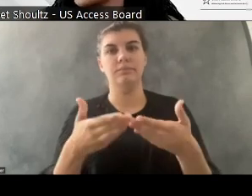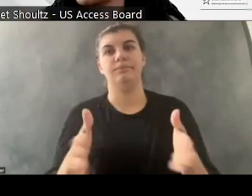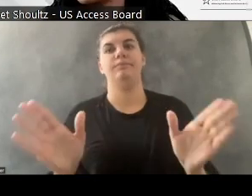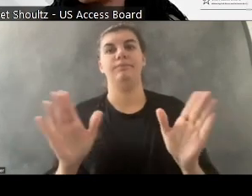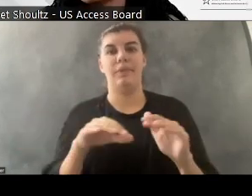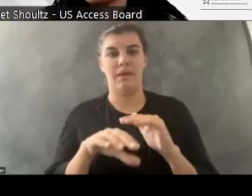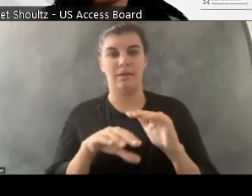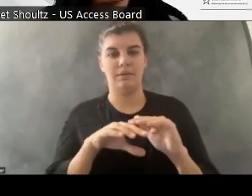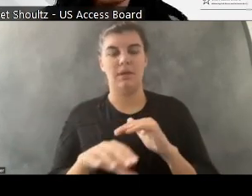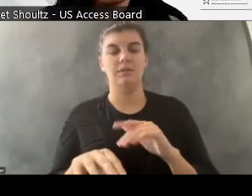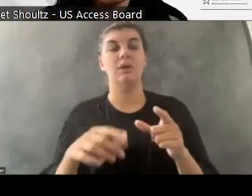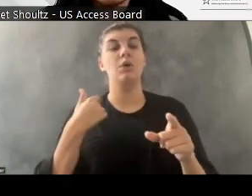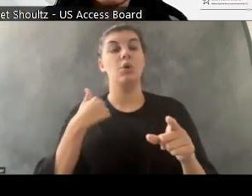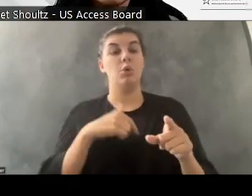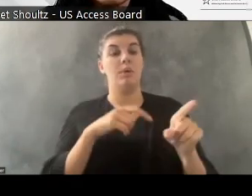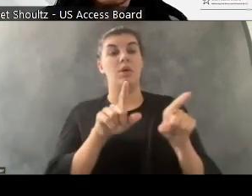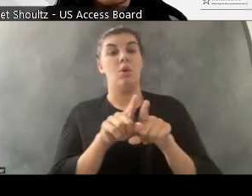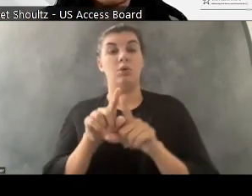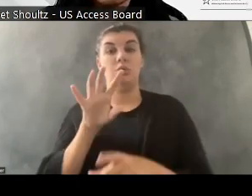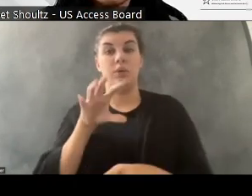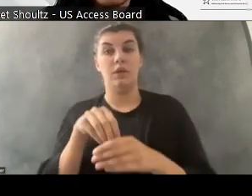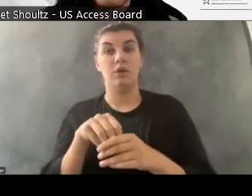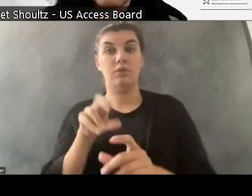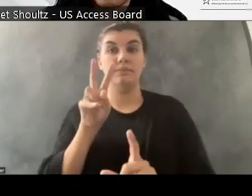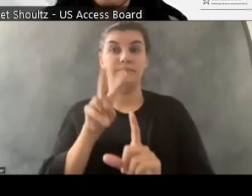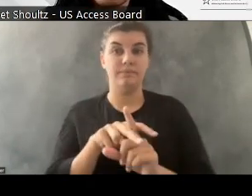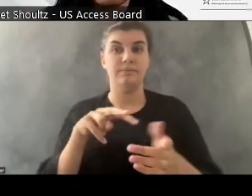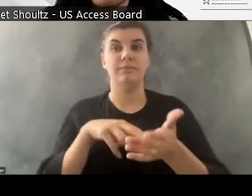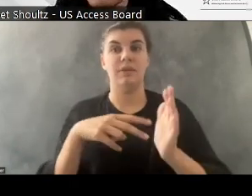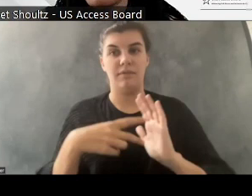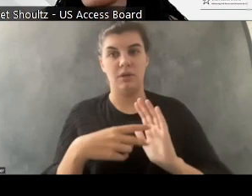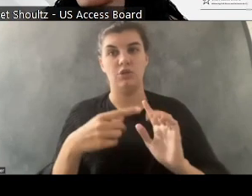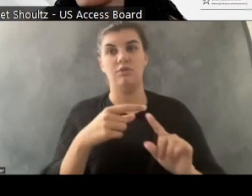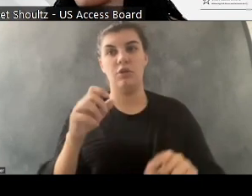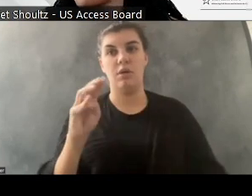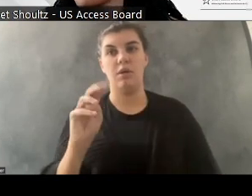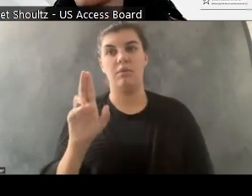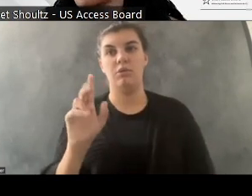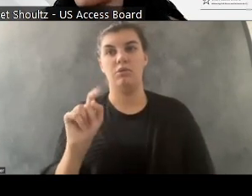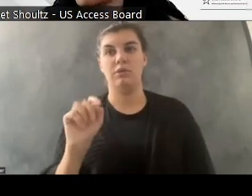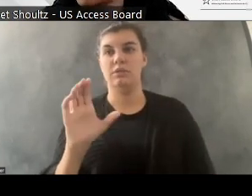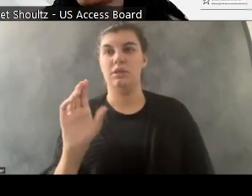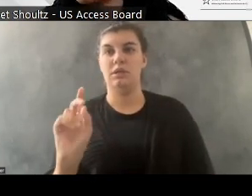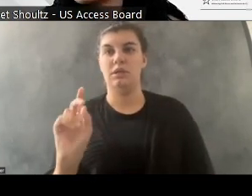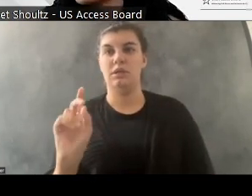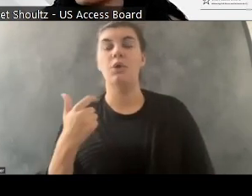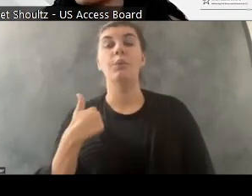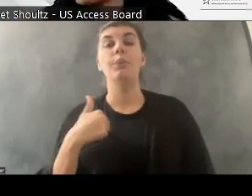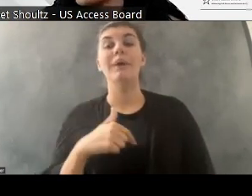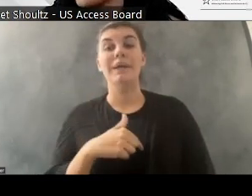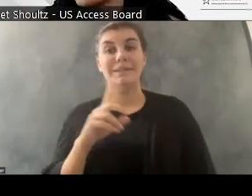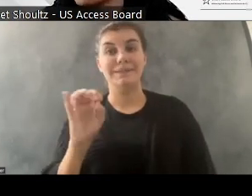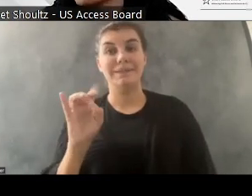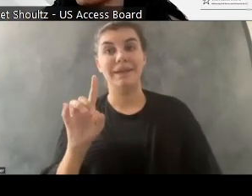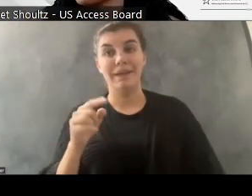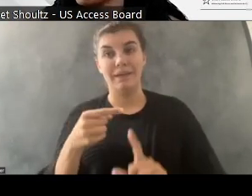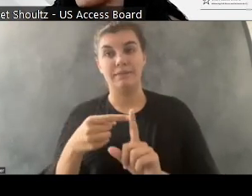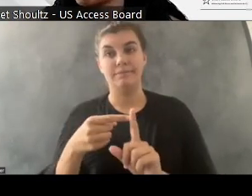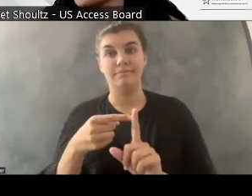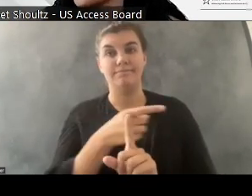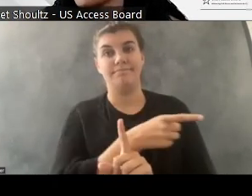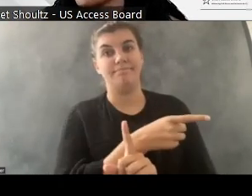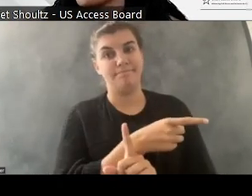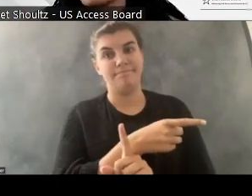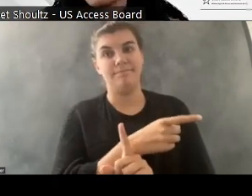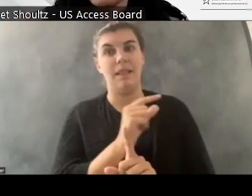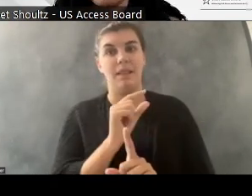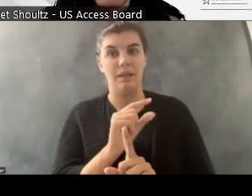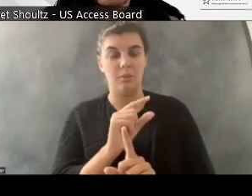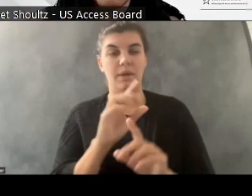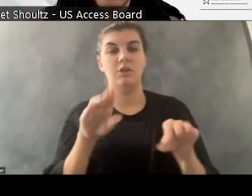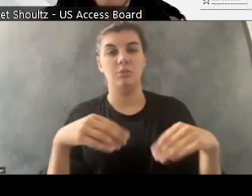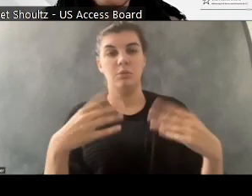We also included applicable definitions from the MUTCD. we did deviate from MUTCD to provide greater